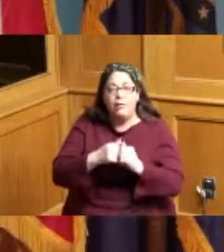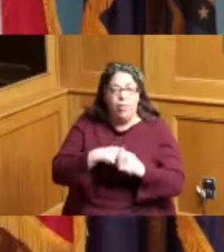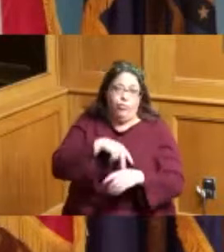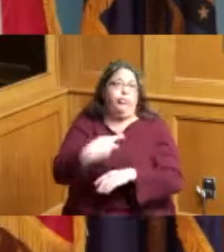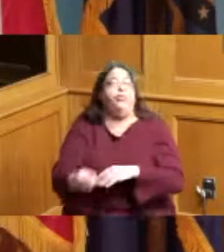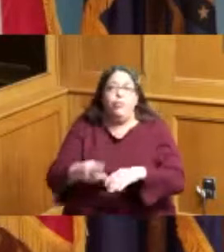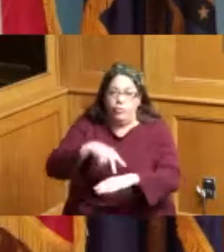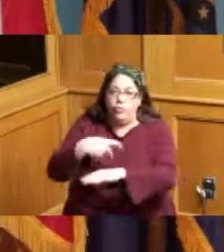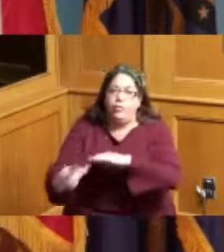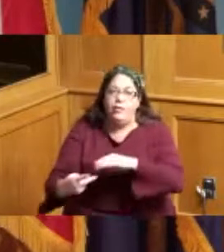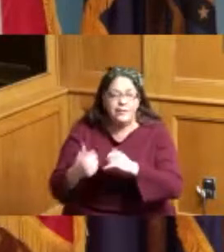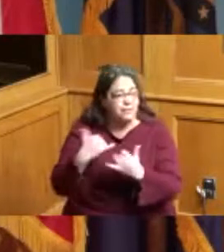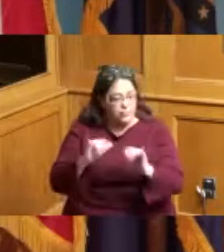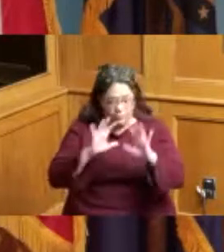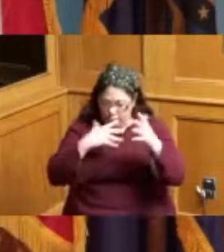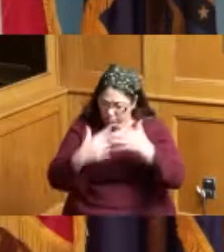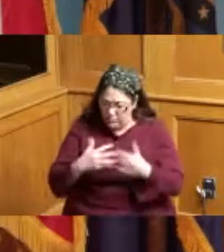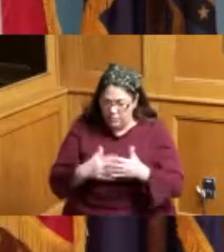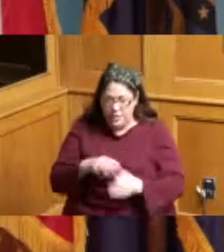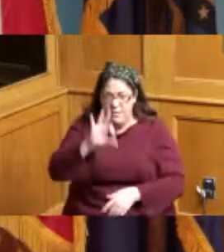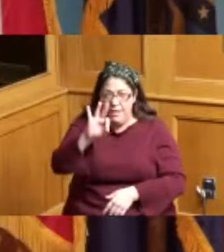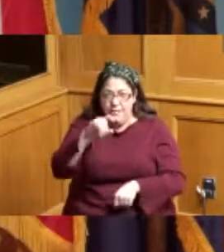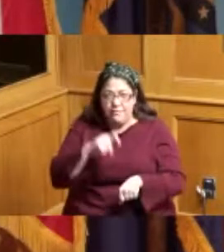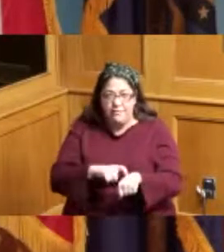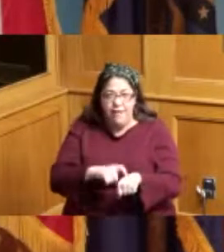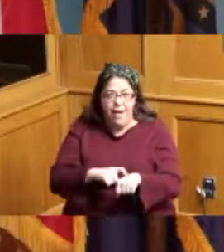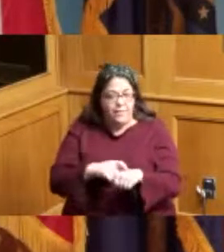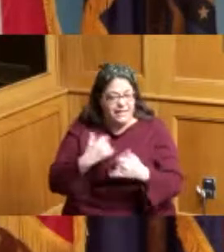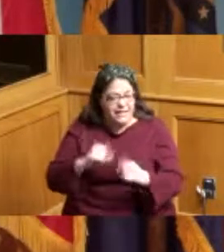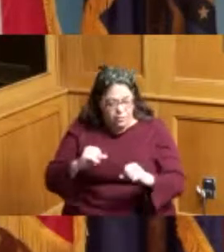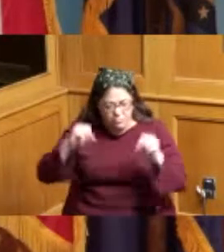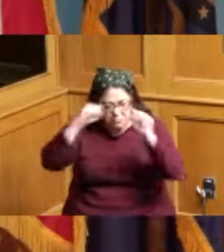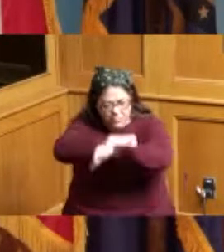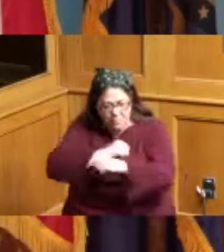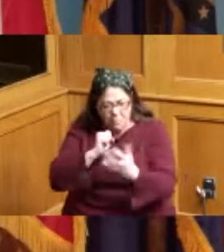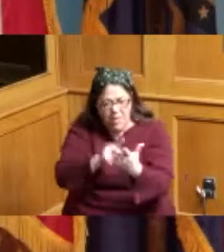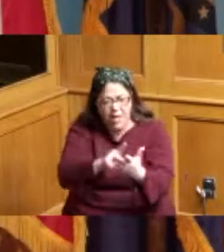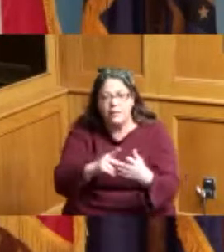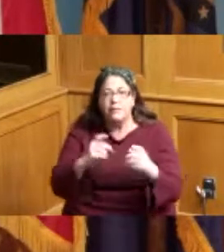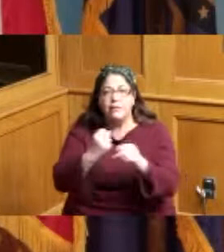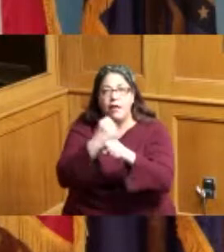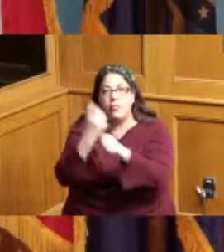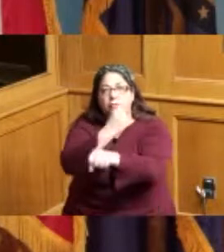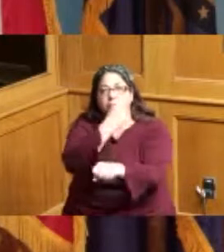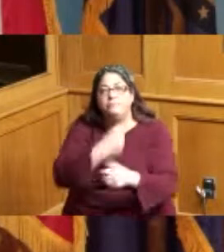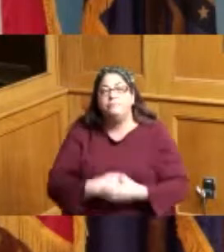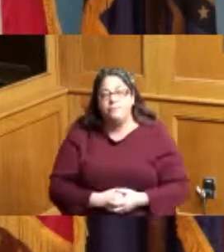kicked us down nine times he said we still can do it so I'm gonna stay positive I'd love to get all